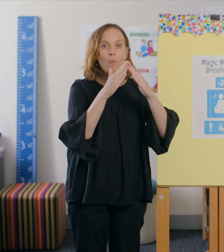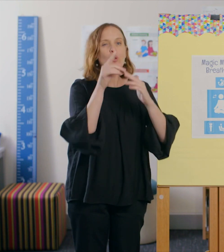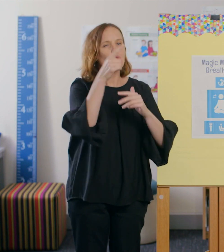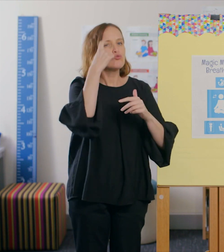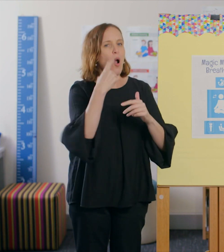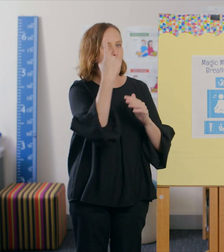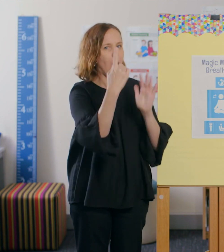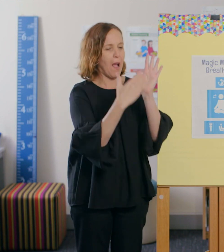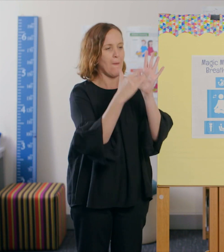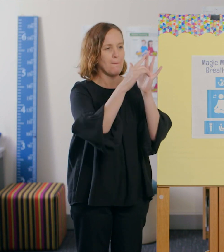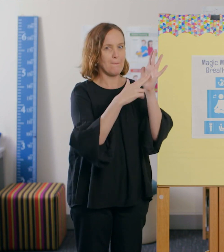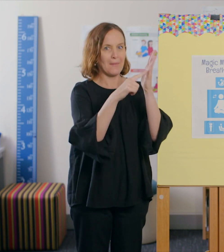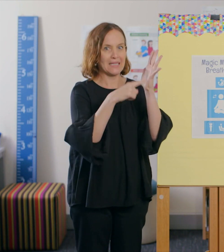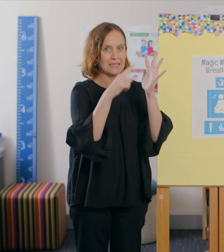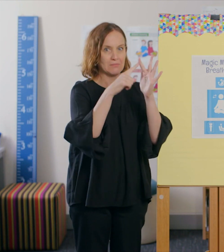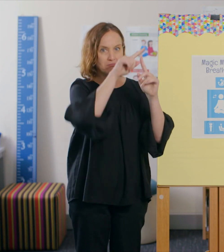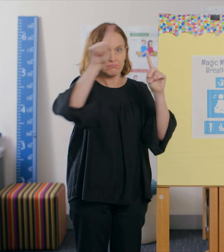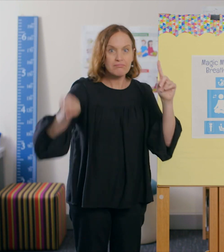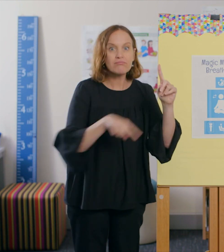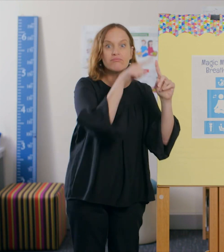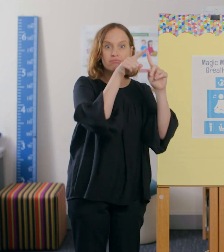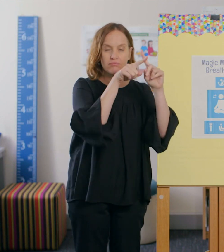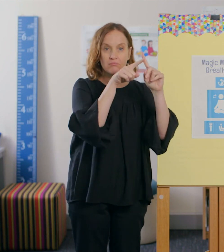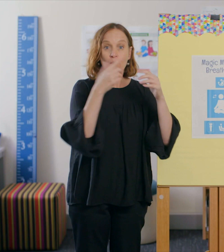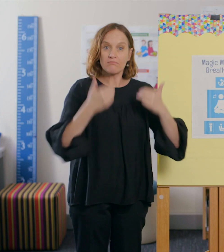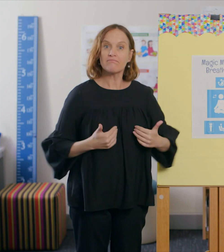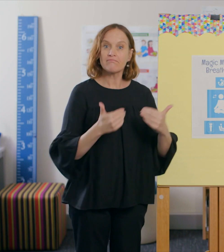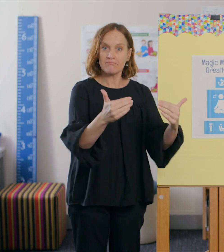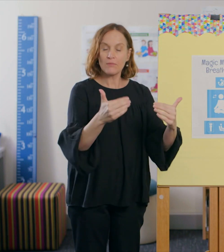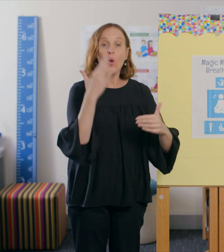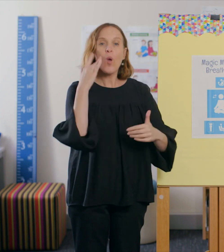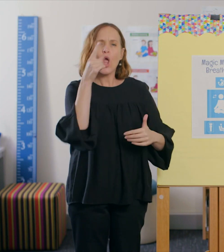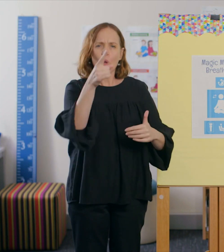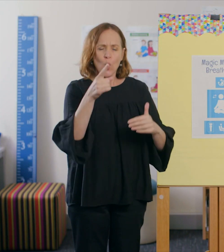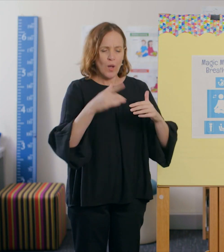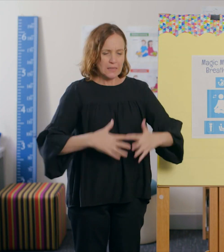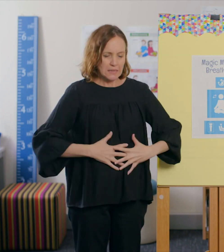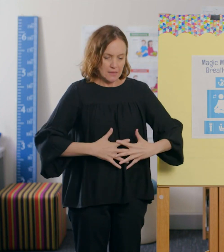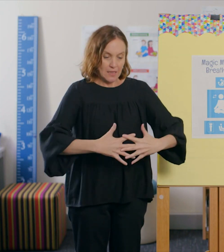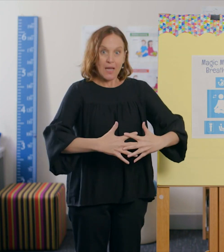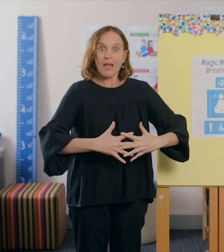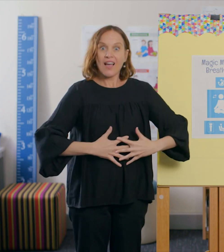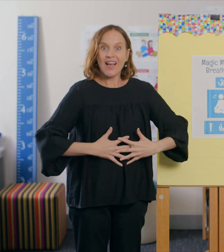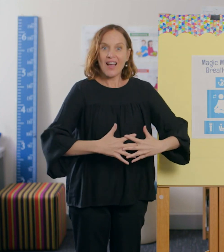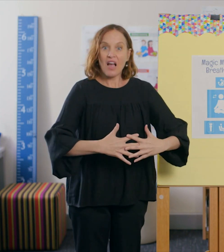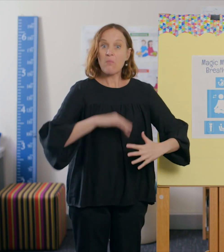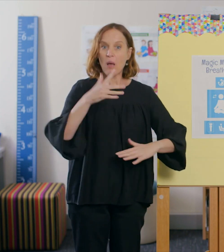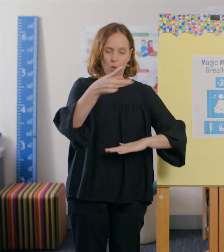Okay. Let's get going. When you're tummy breathing, you might like to be lying down,